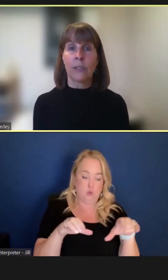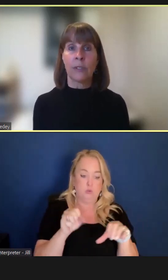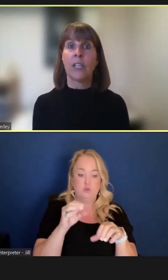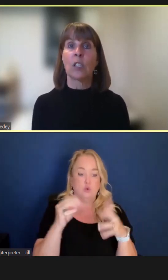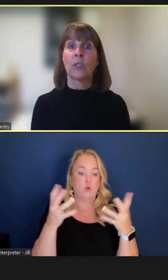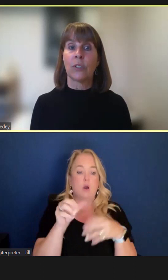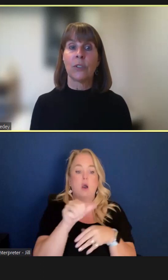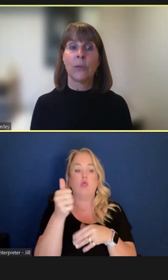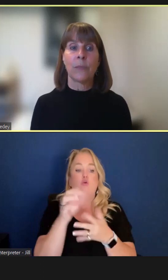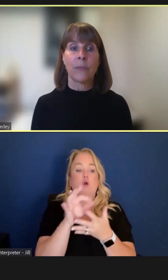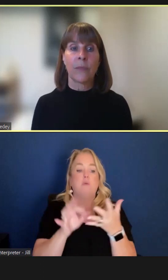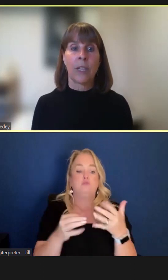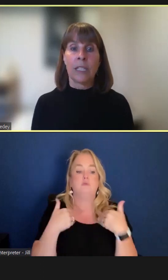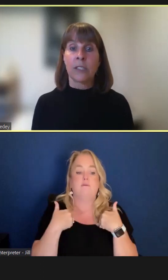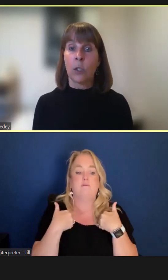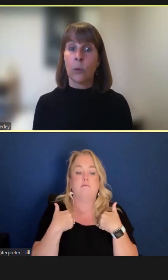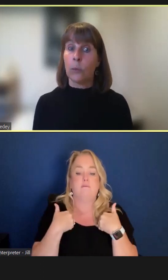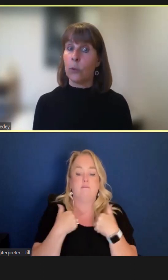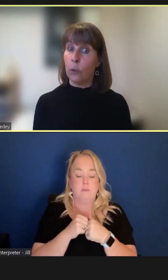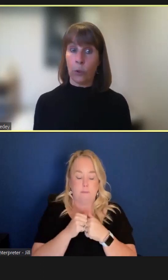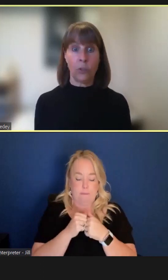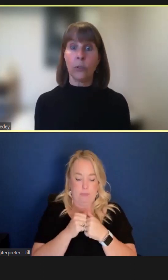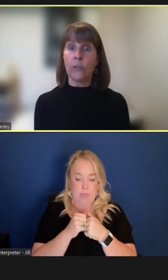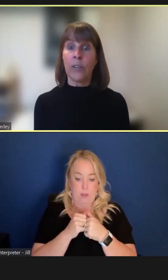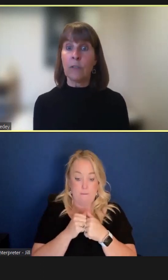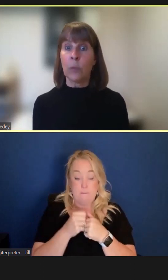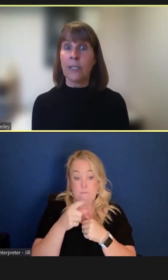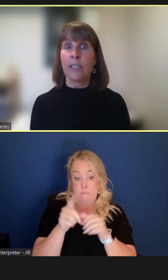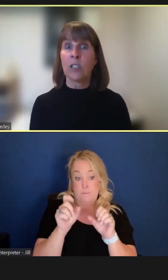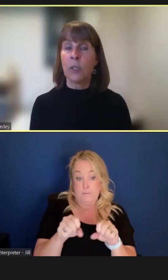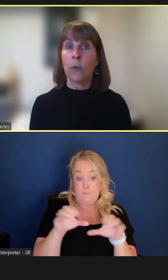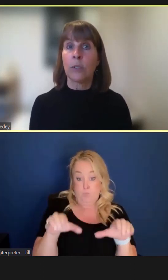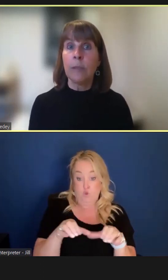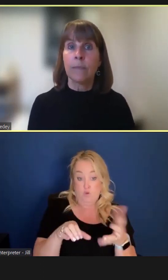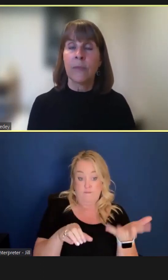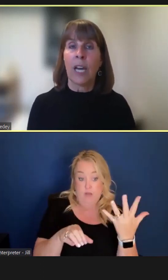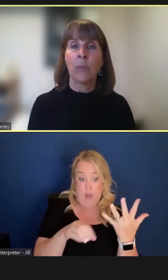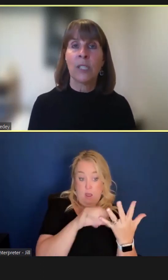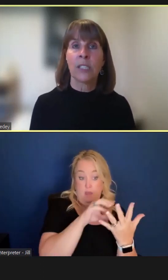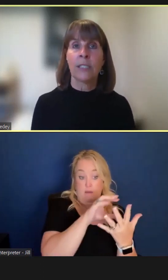available to you so you could do a five domain assessment only I had mentioned I